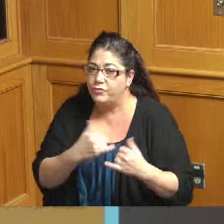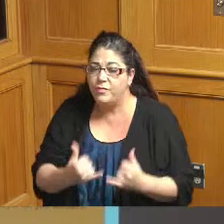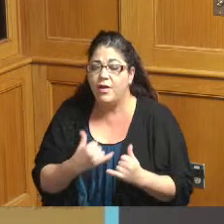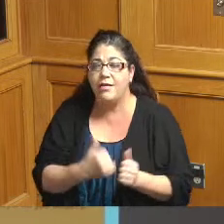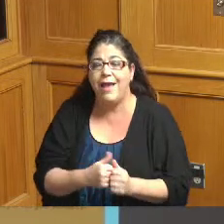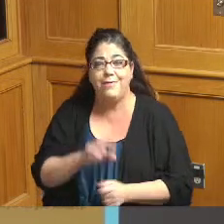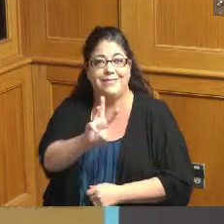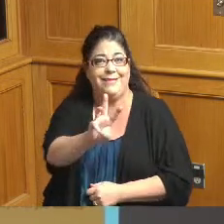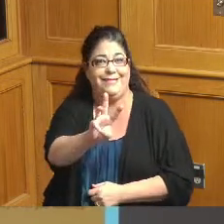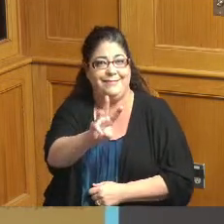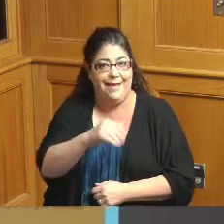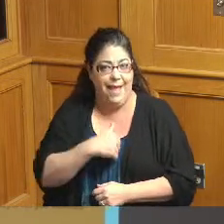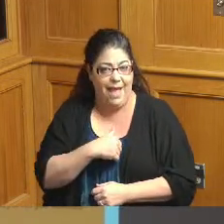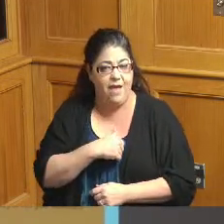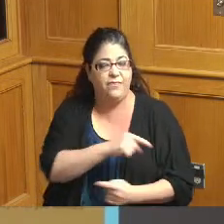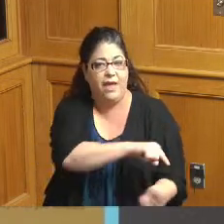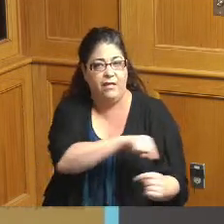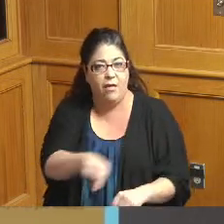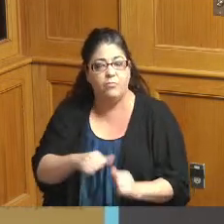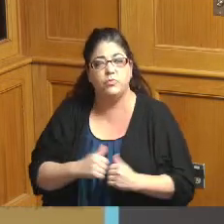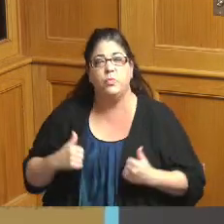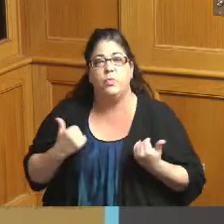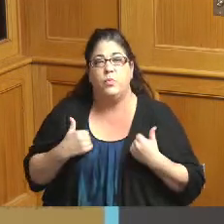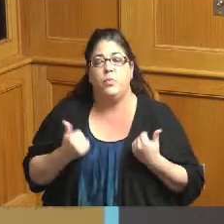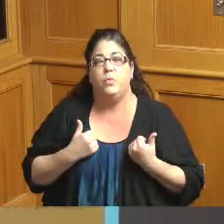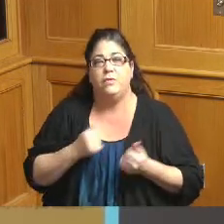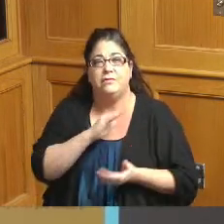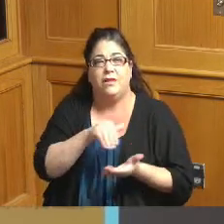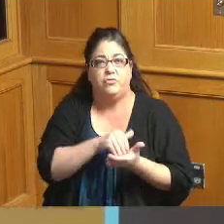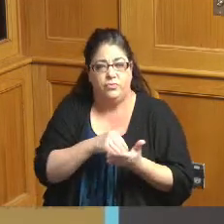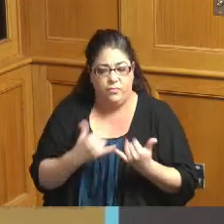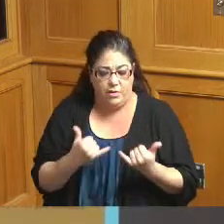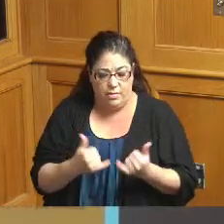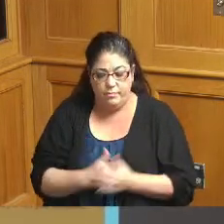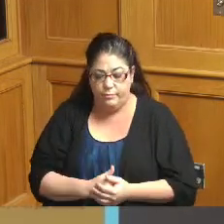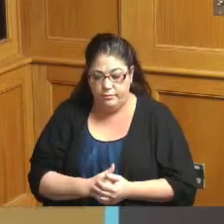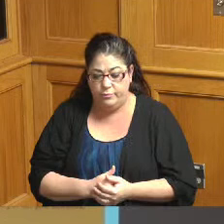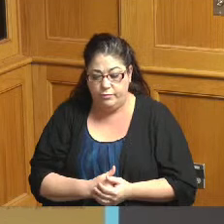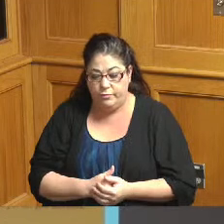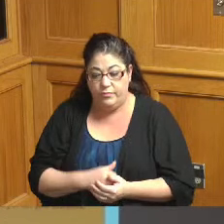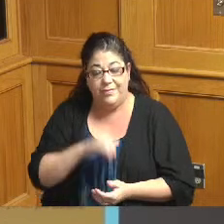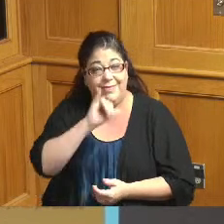interns at the youth center in paid positions so that's what we've been doing with Recruitment and